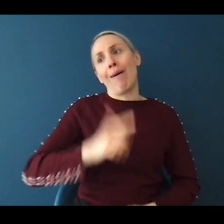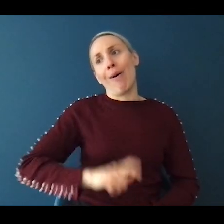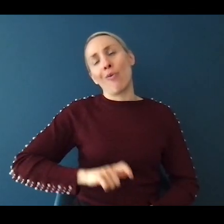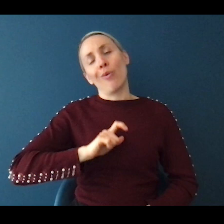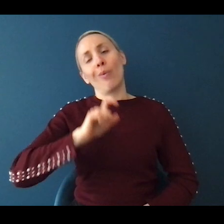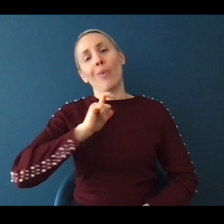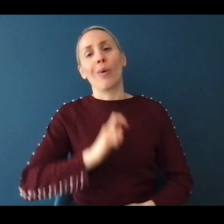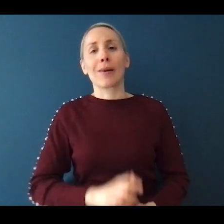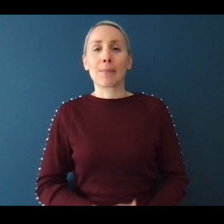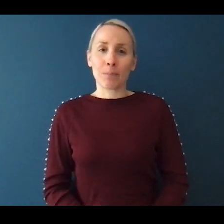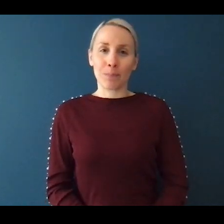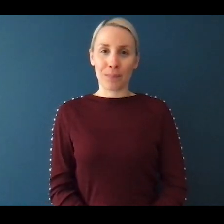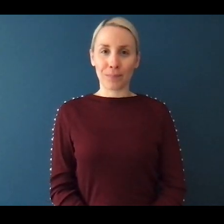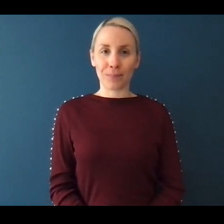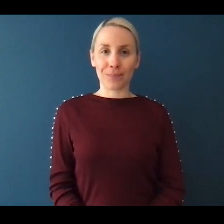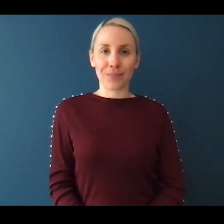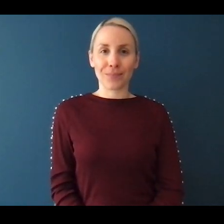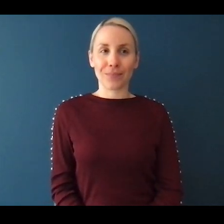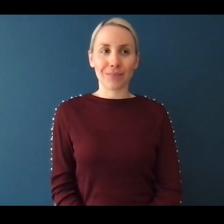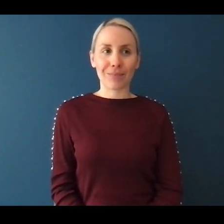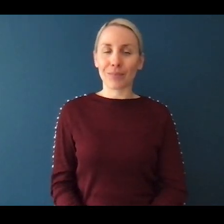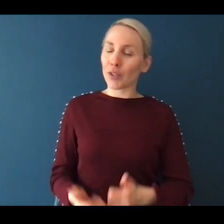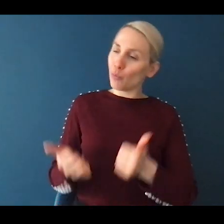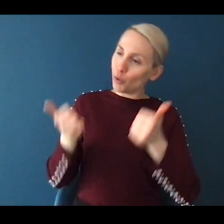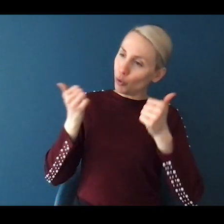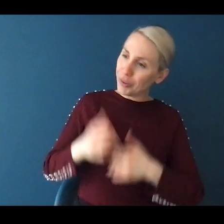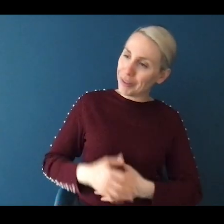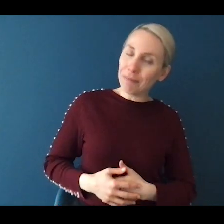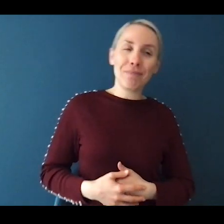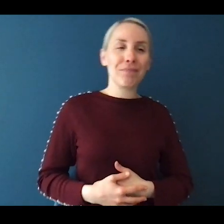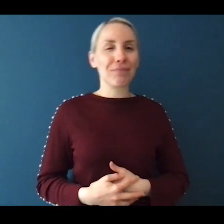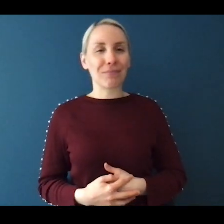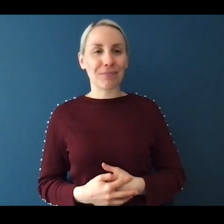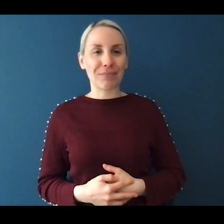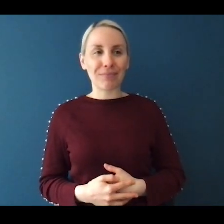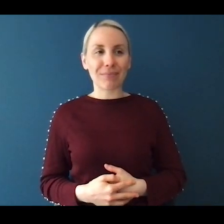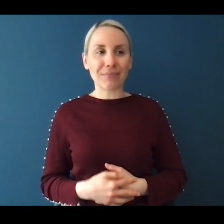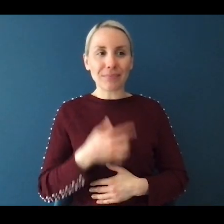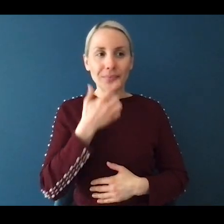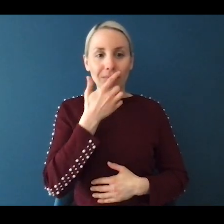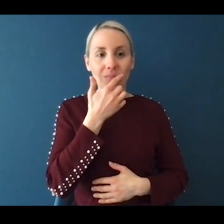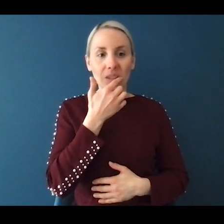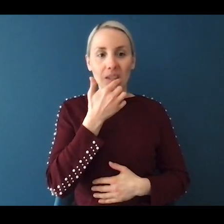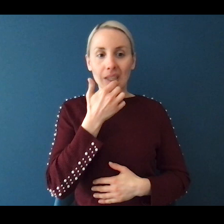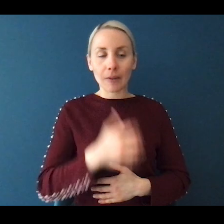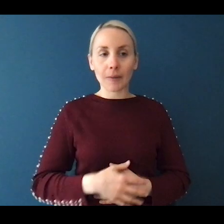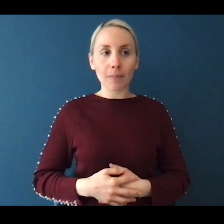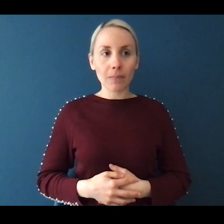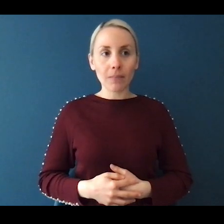know the team believed in me so that was that was really nice. Yeah that's good to hear